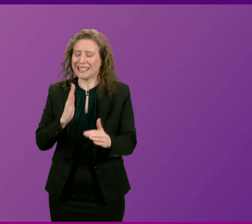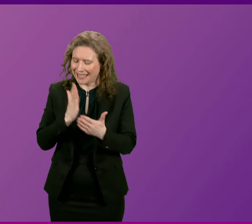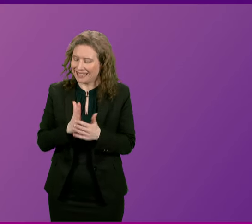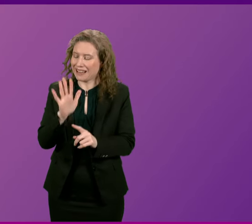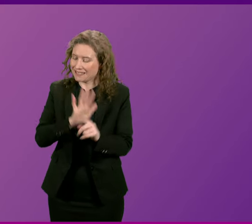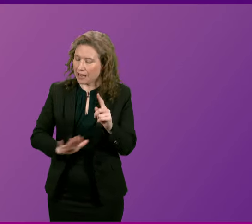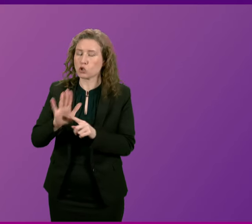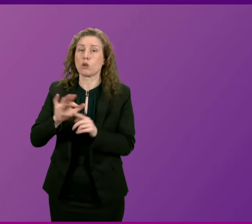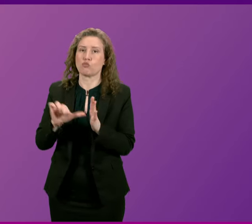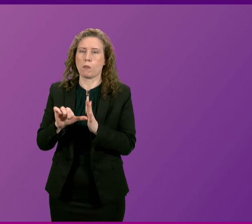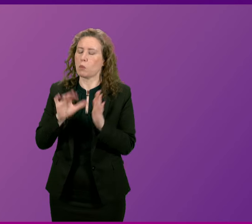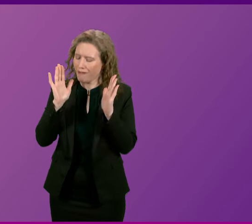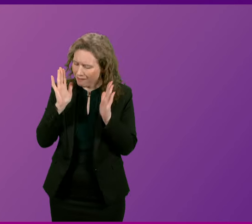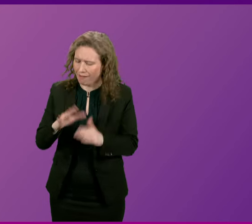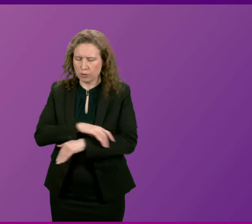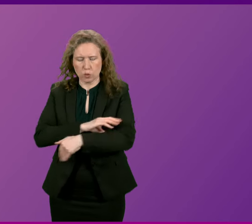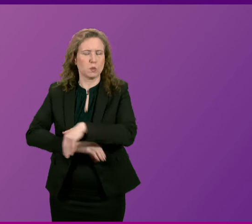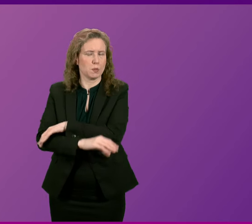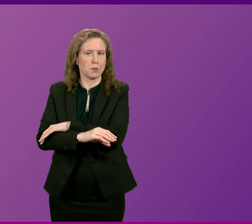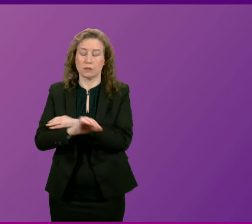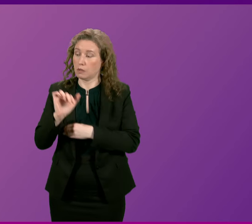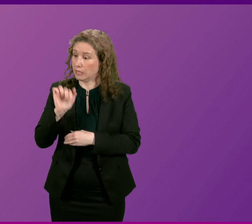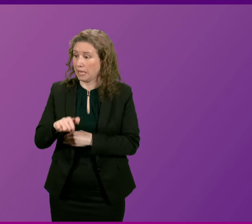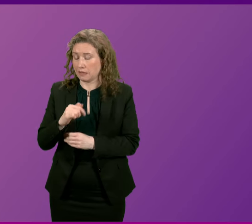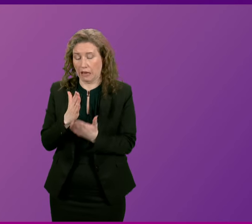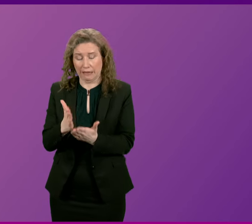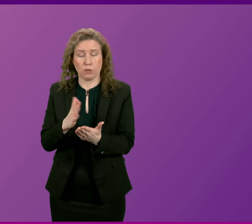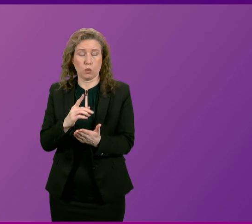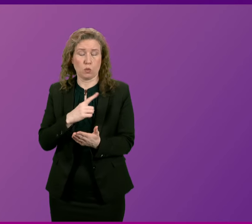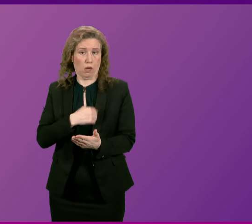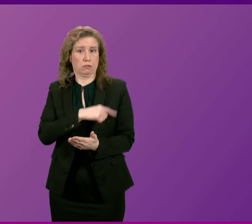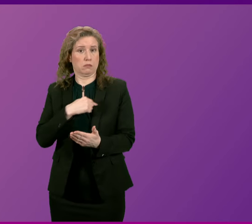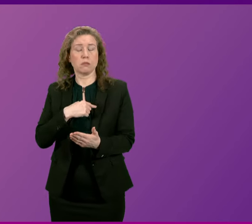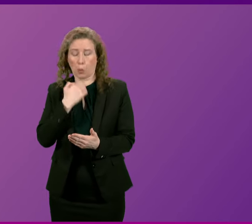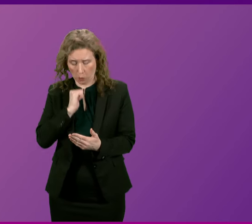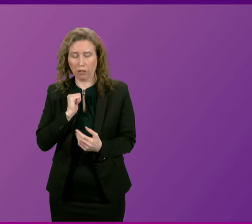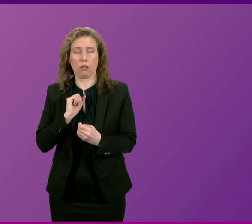that we have to address, and I give him the solemn commitment that we will do that.